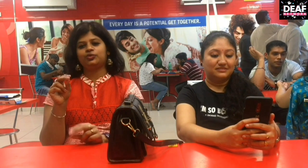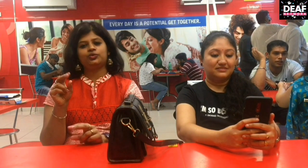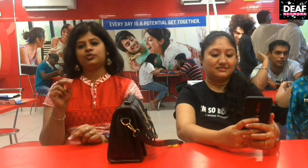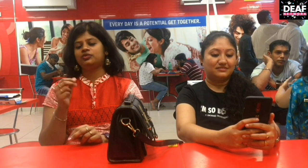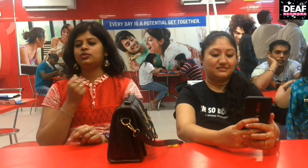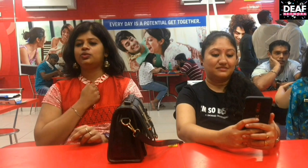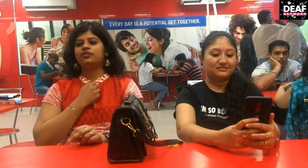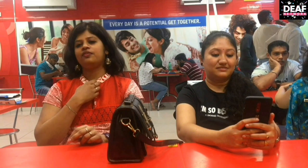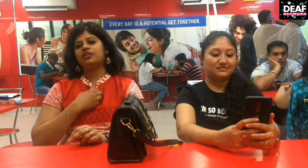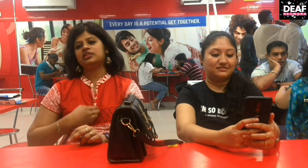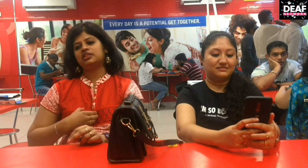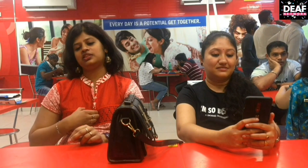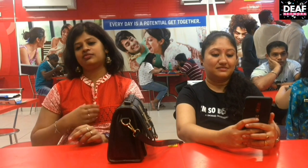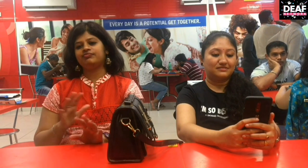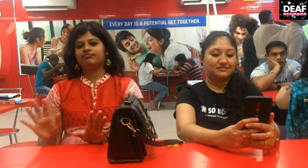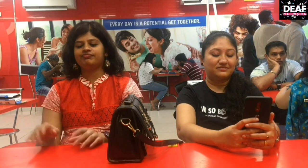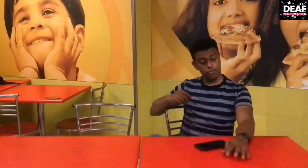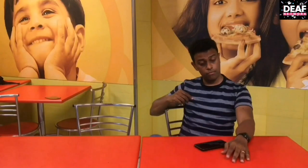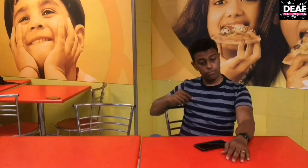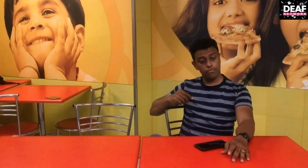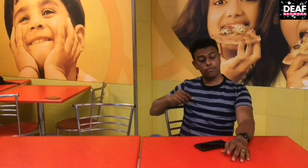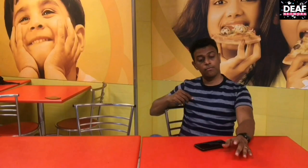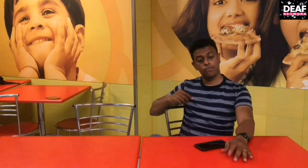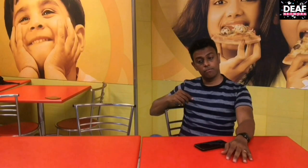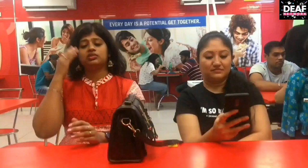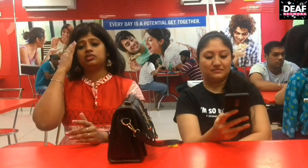it is my wish. Oh..